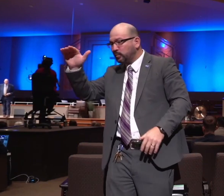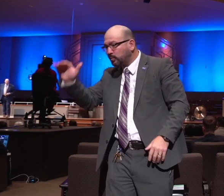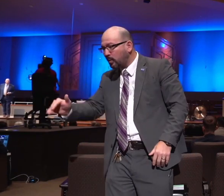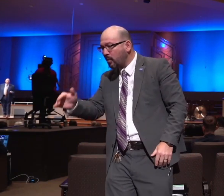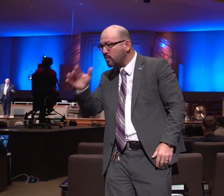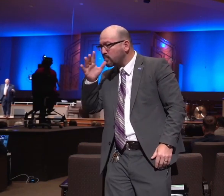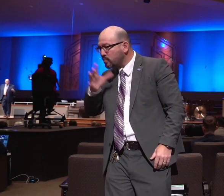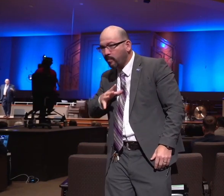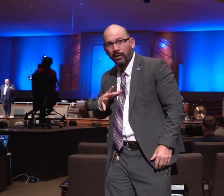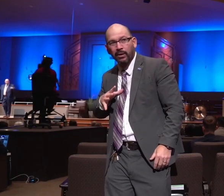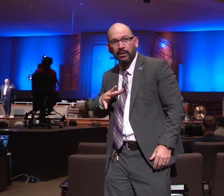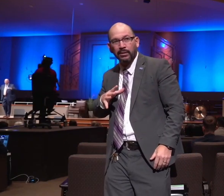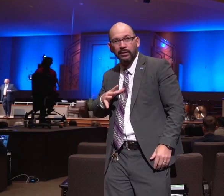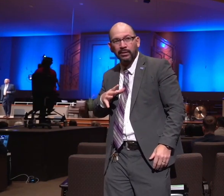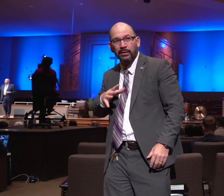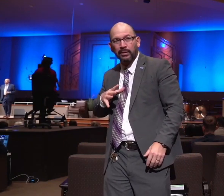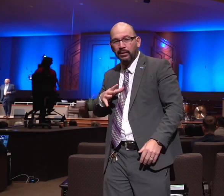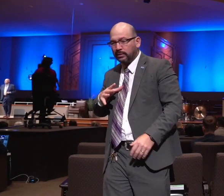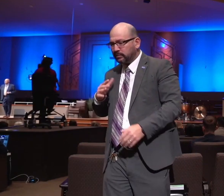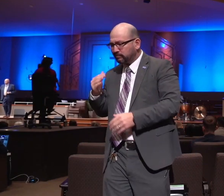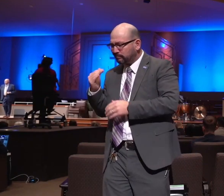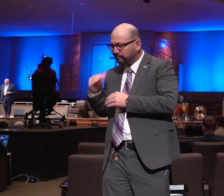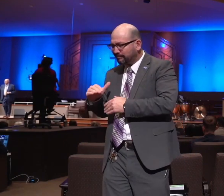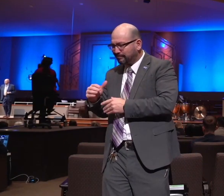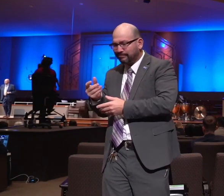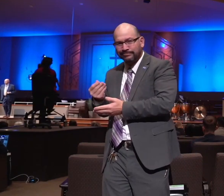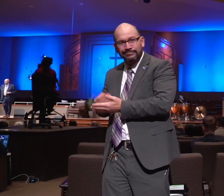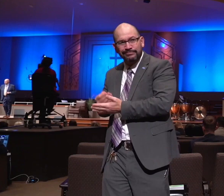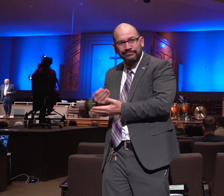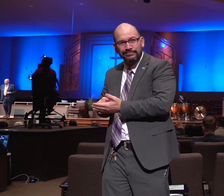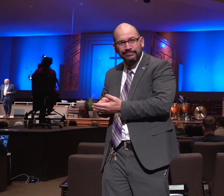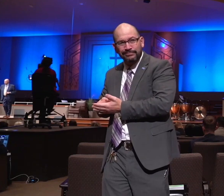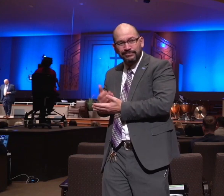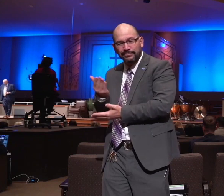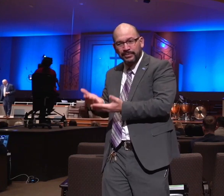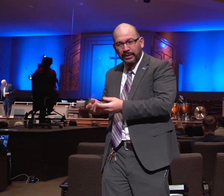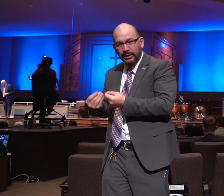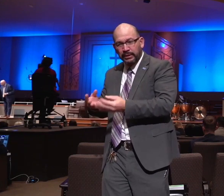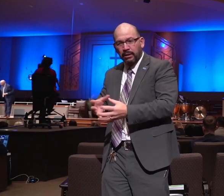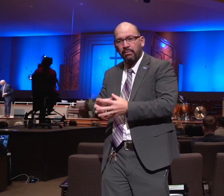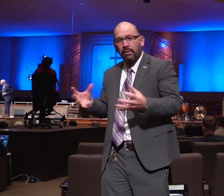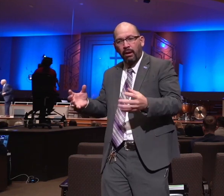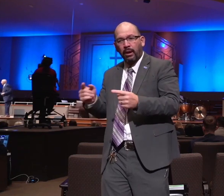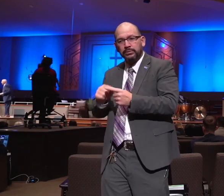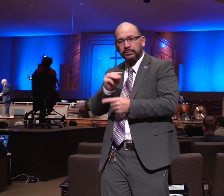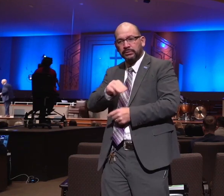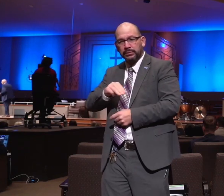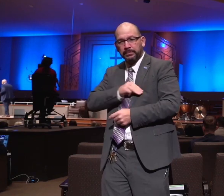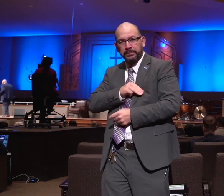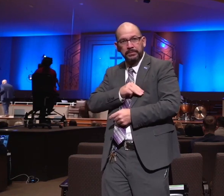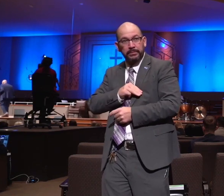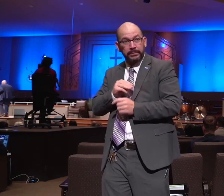unbelievably tight budget to be able to give extra money to missions